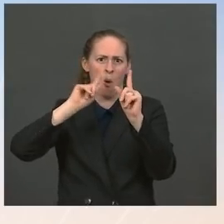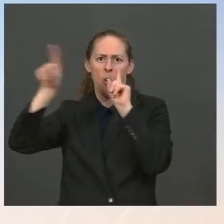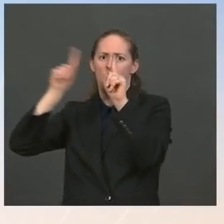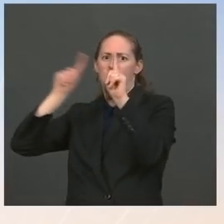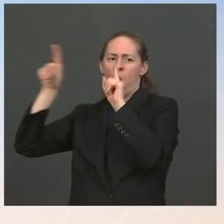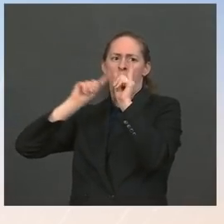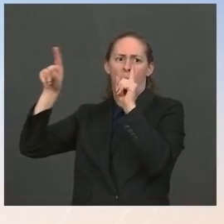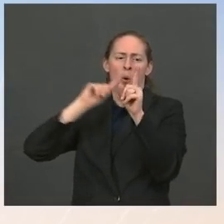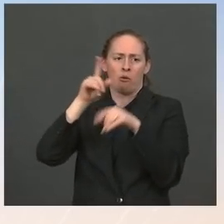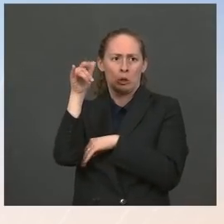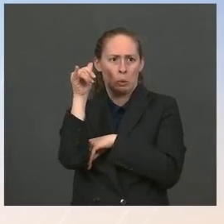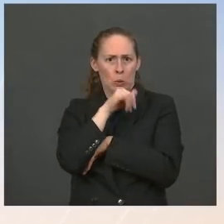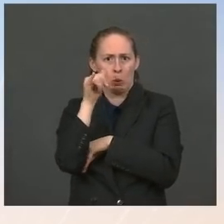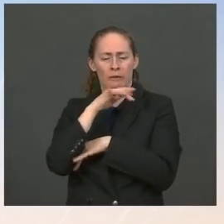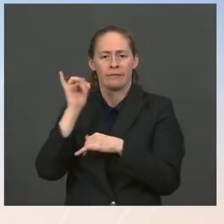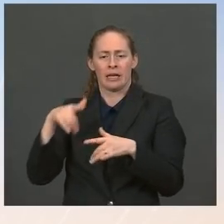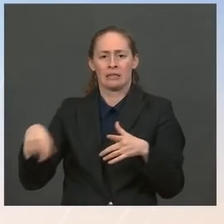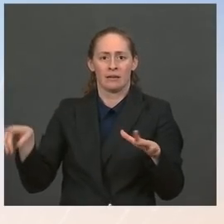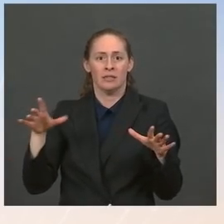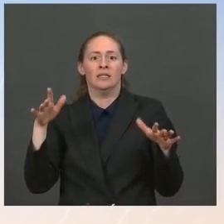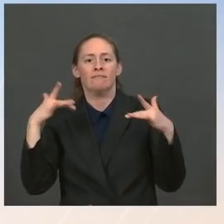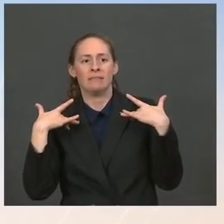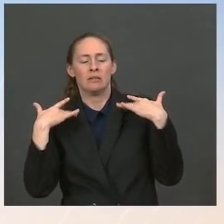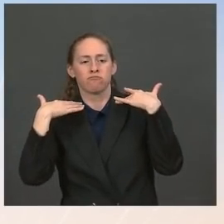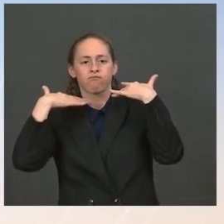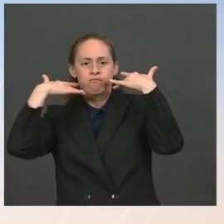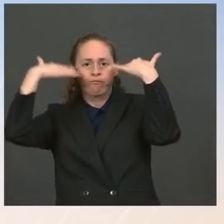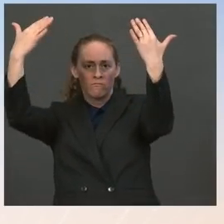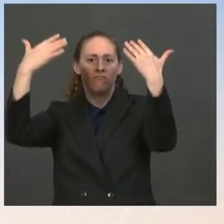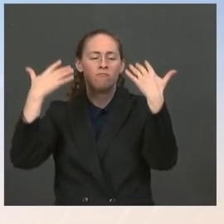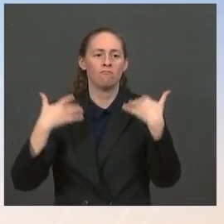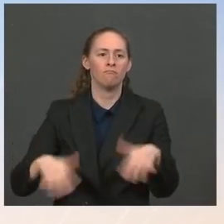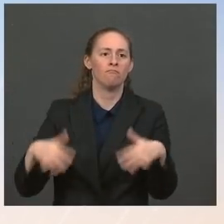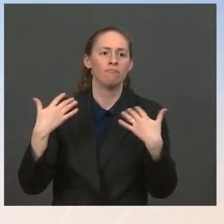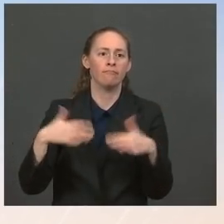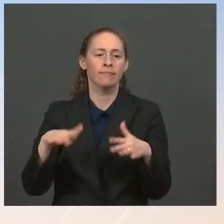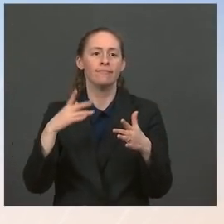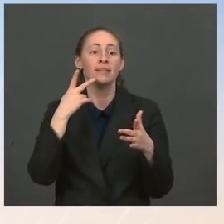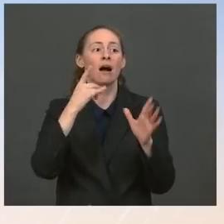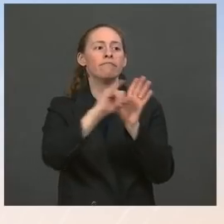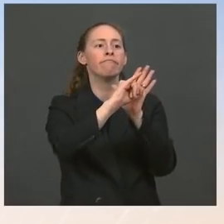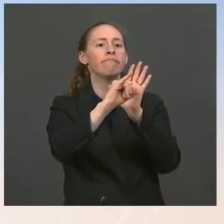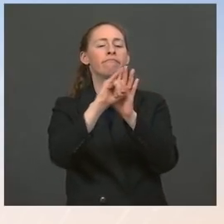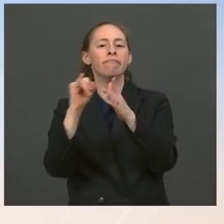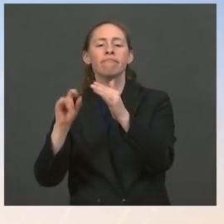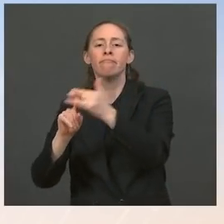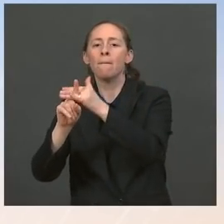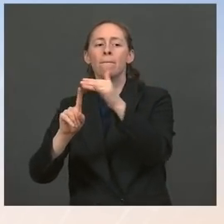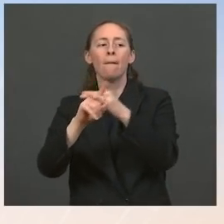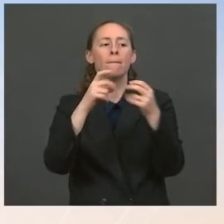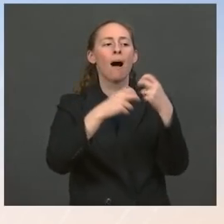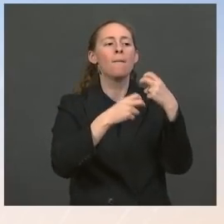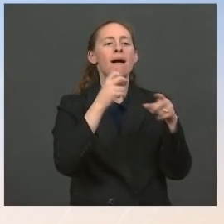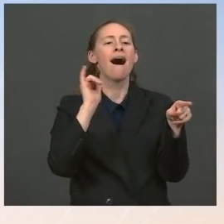you will find the weakest links in that system. And that, frankly, could pop up at any juncture around the U.S., which is why we're very focused on LA and Long Beach,